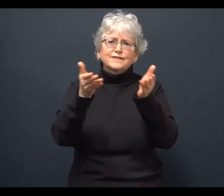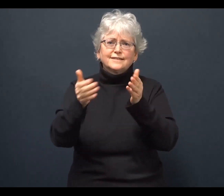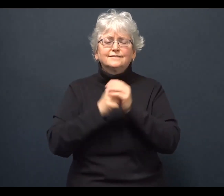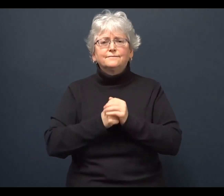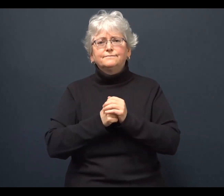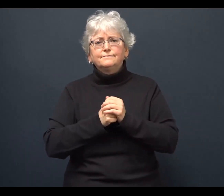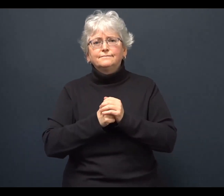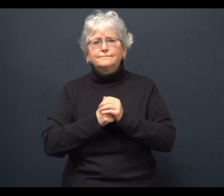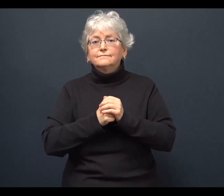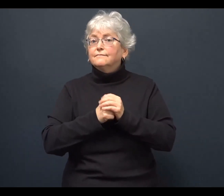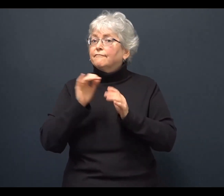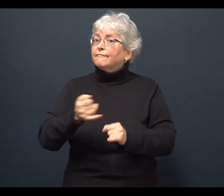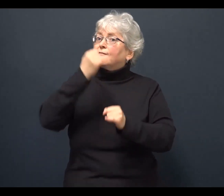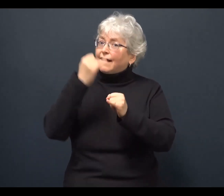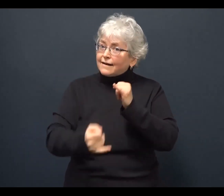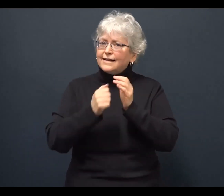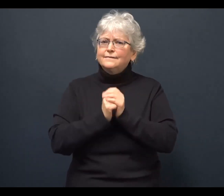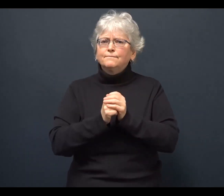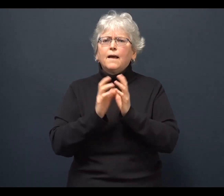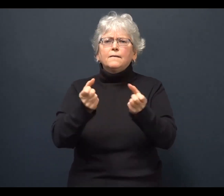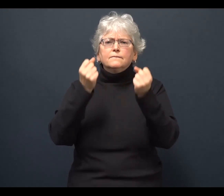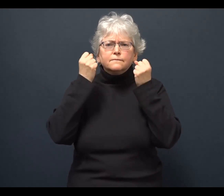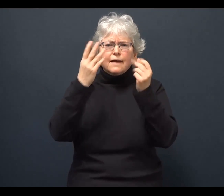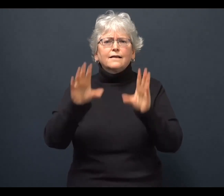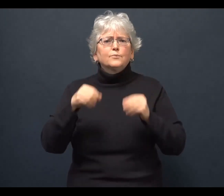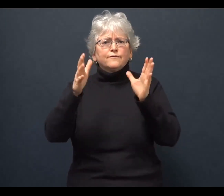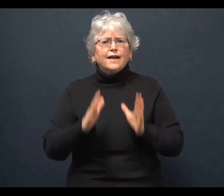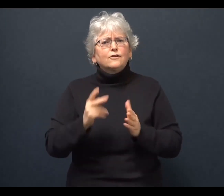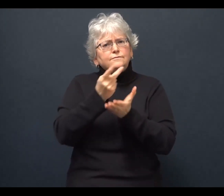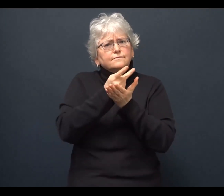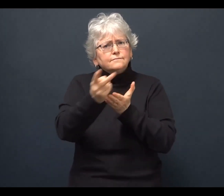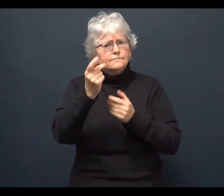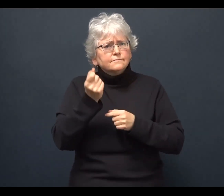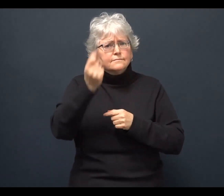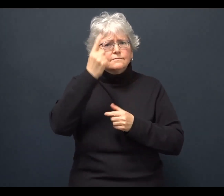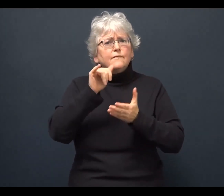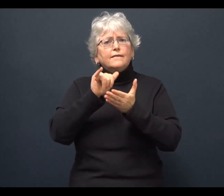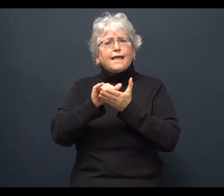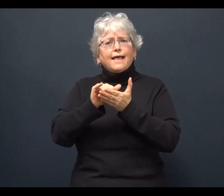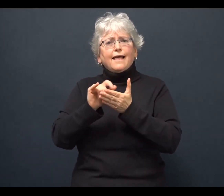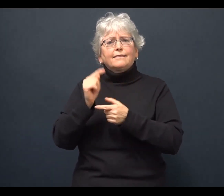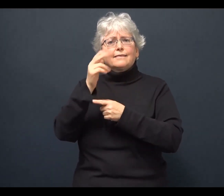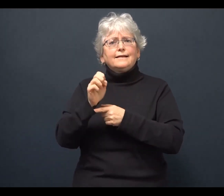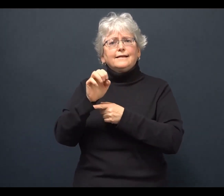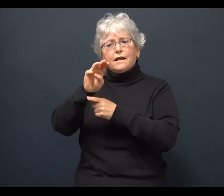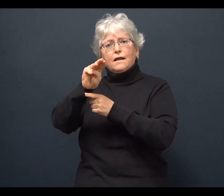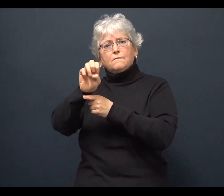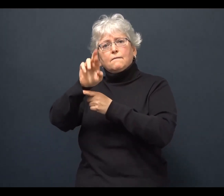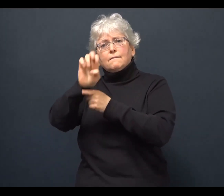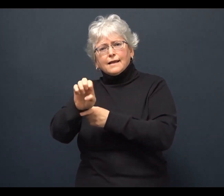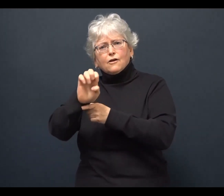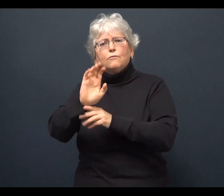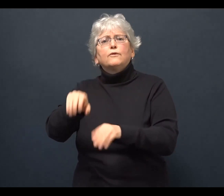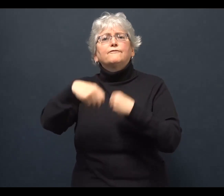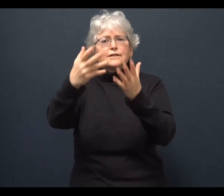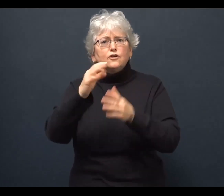Services. finally many providers fail to understand that the mere provision of an